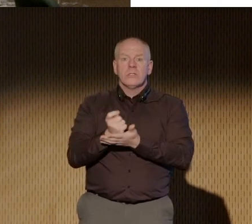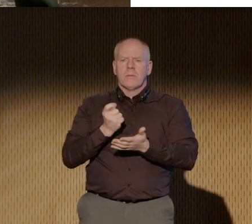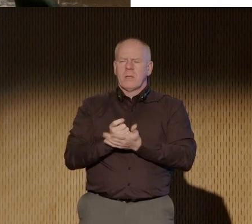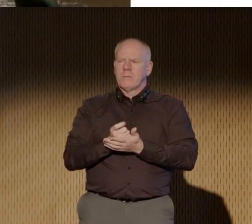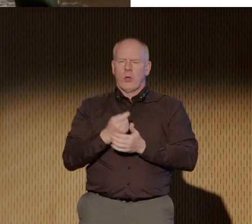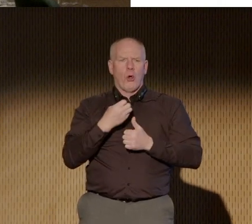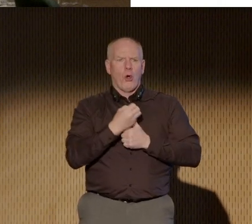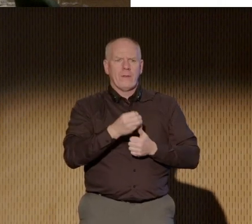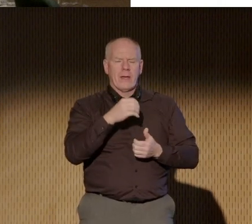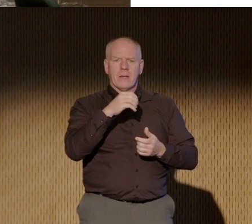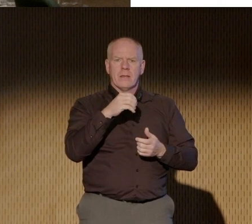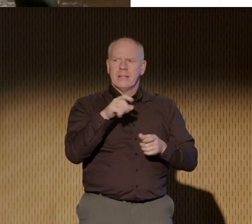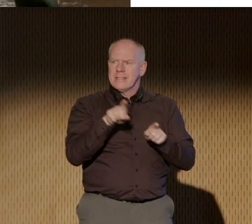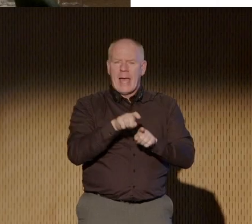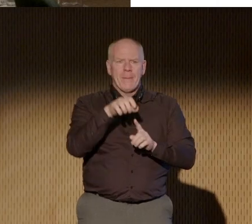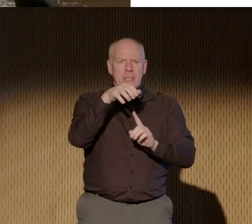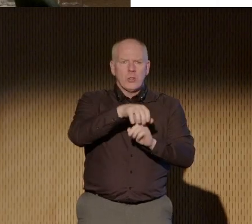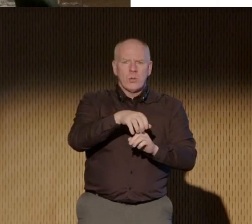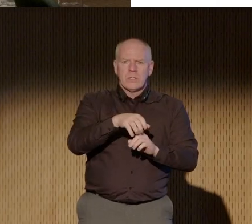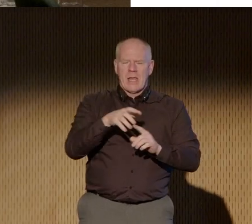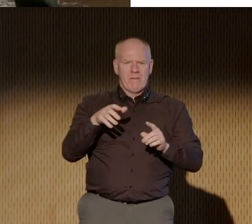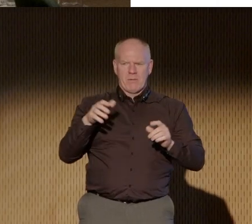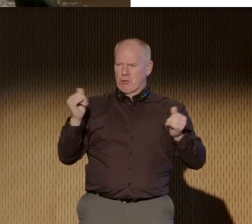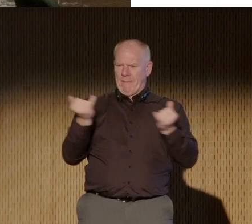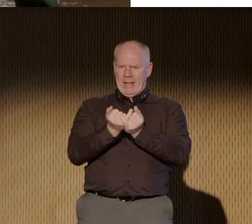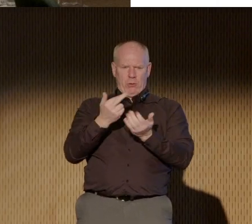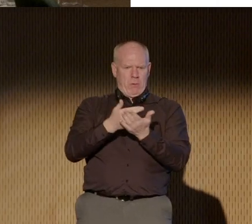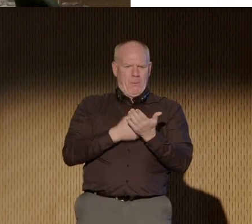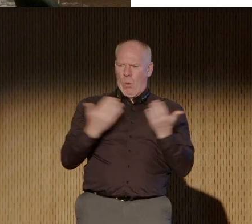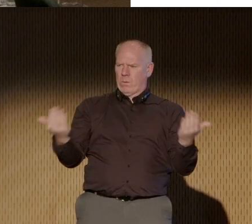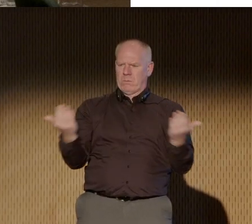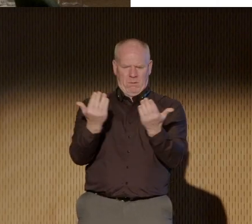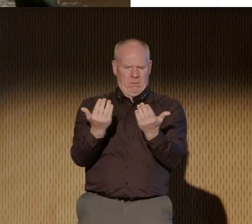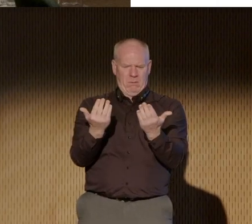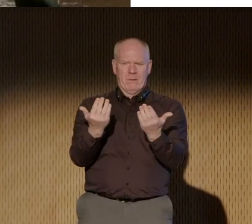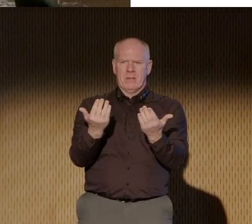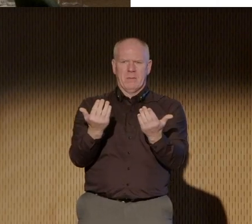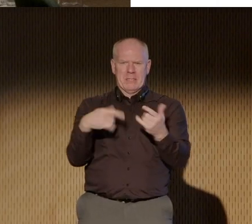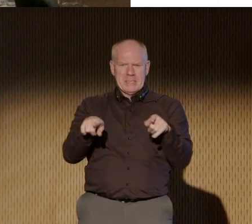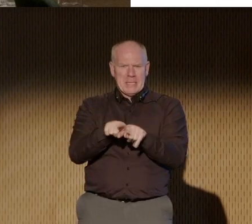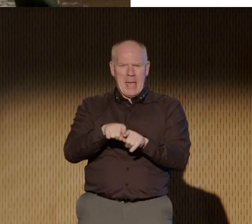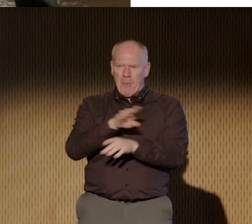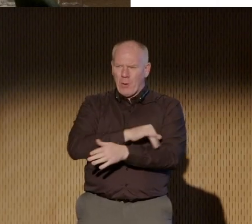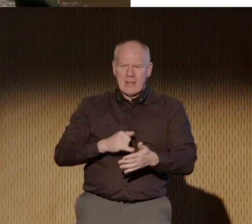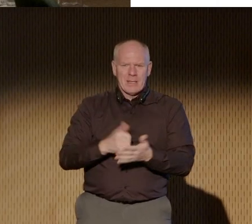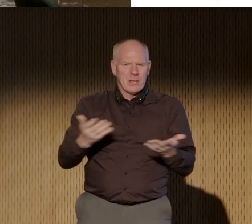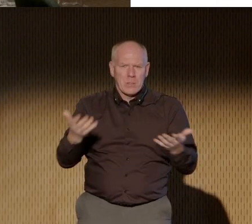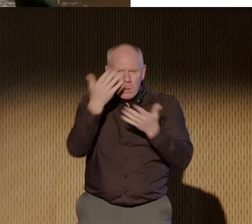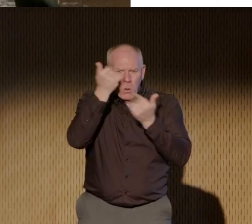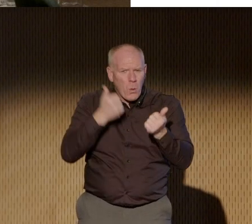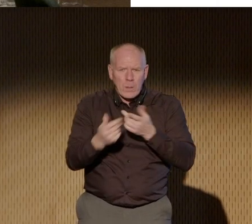that people have conflicting reports. One person will be like, we don't really measure anything, and then you speak to another colleague and they’ll be like, we measure lots. So I think